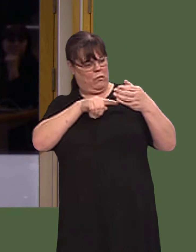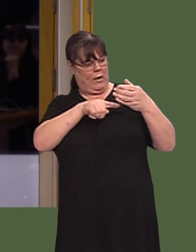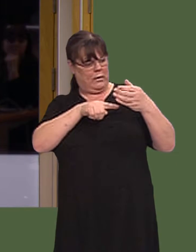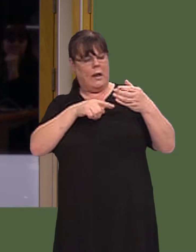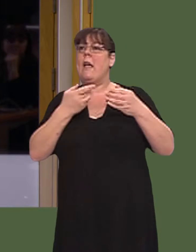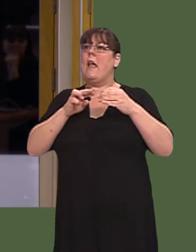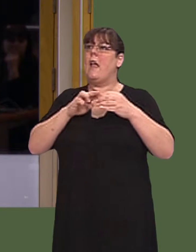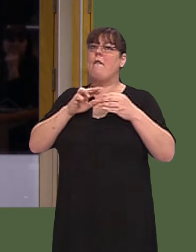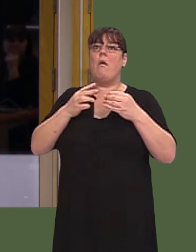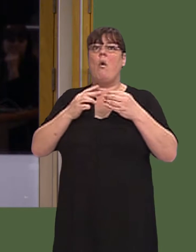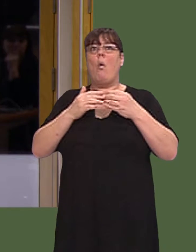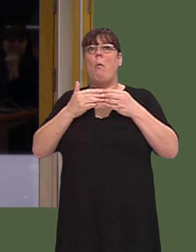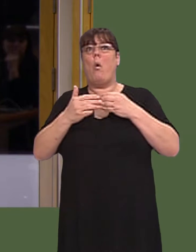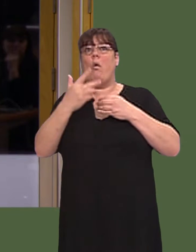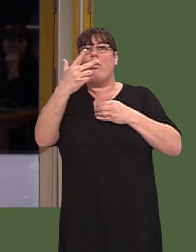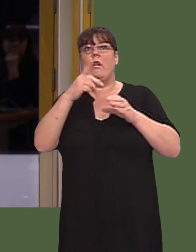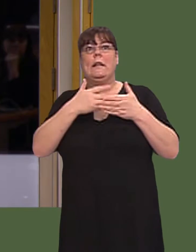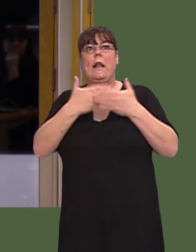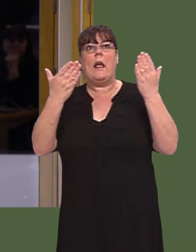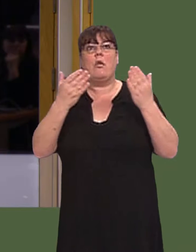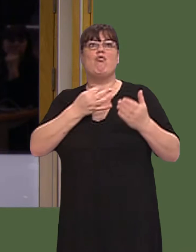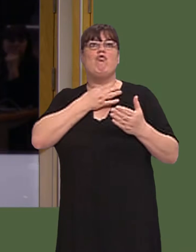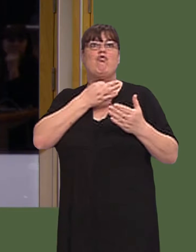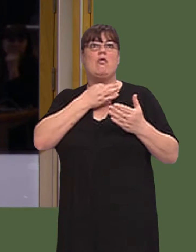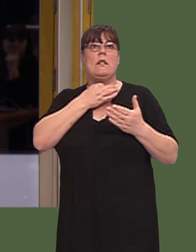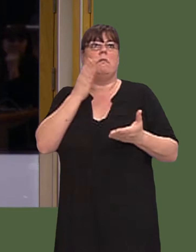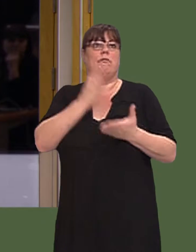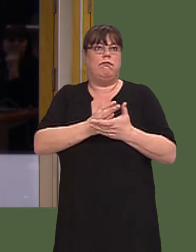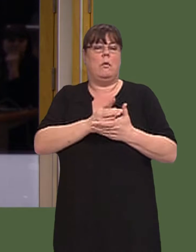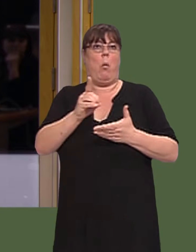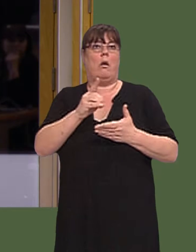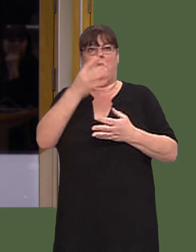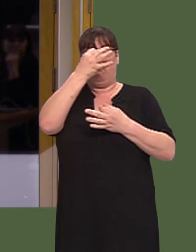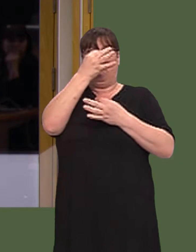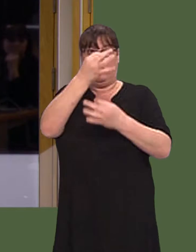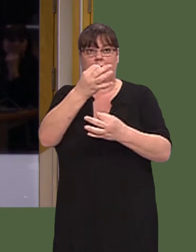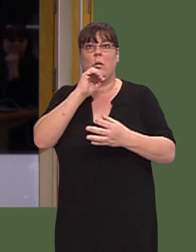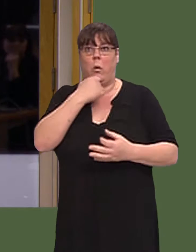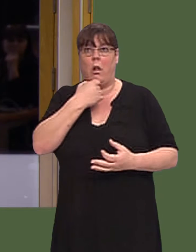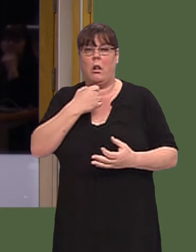the box, ëIf you take these for more than three days, you will become addicted to themí.